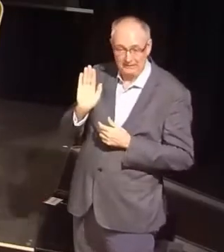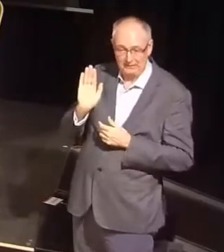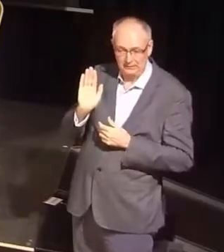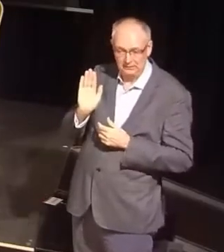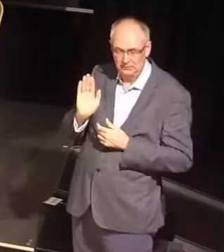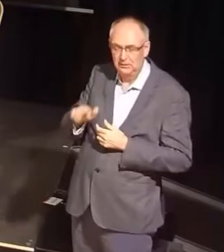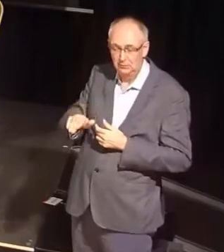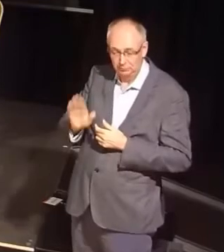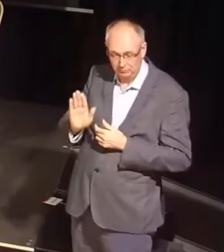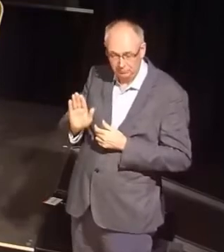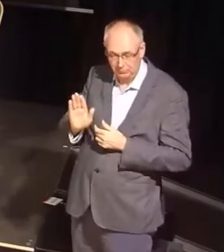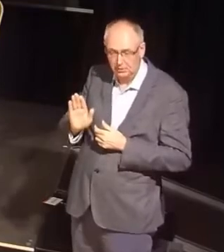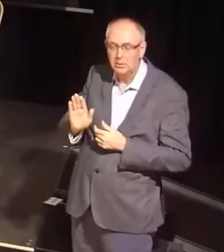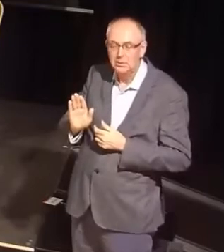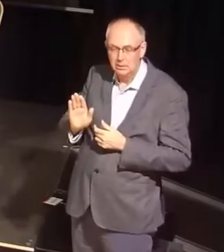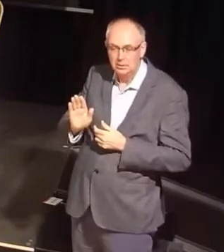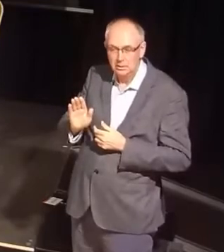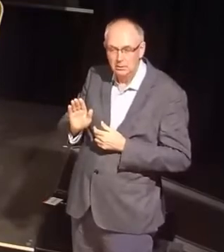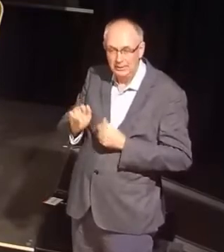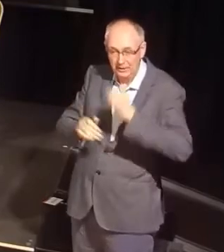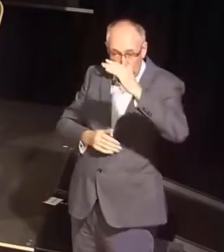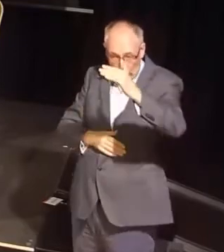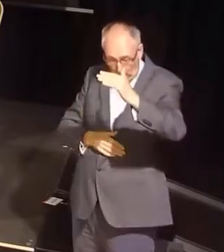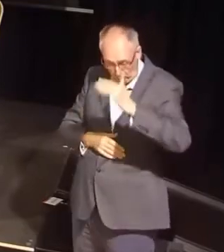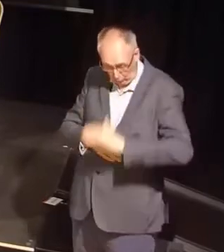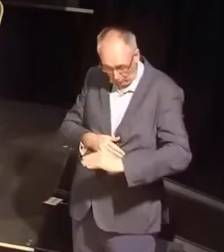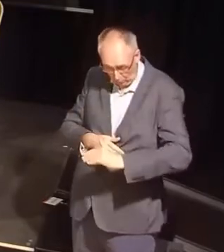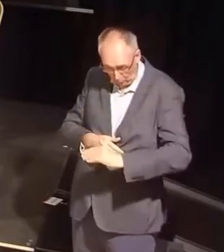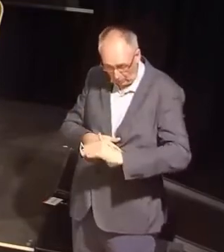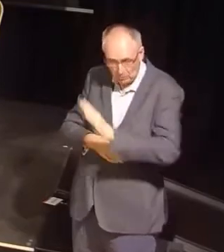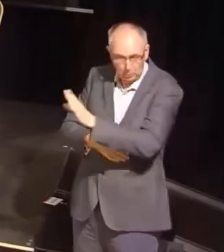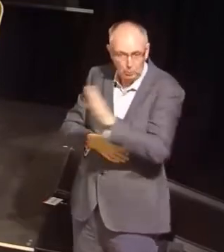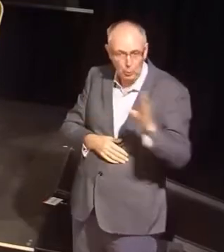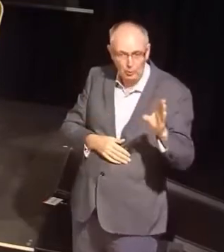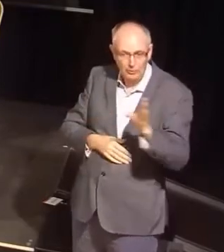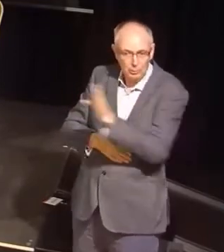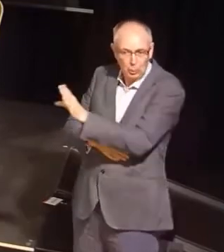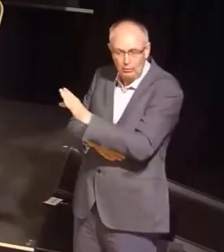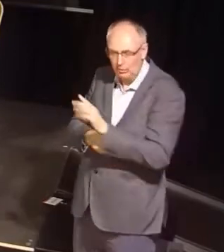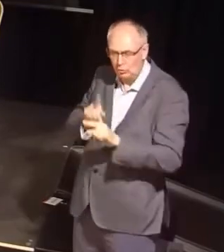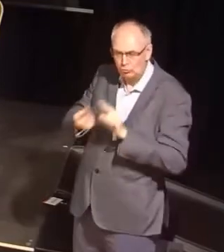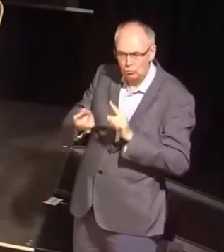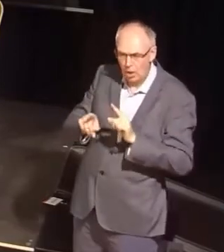you move from either the top or the bottom to the screen to the other side. You have to avoid the obstacles as you go across.